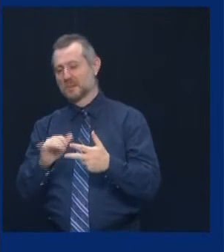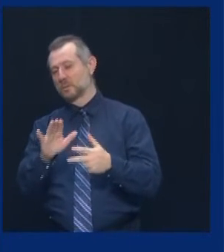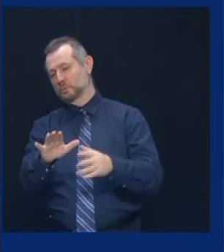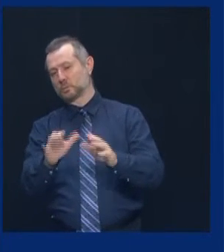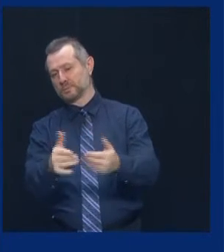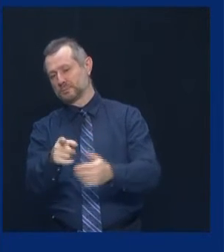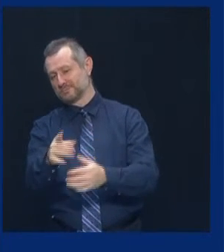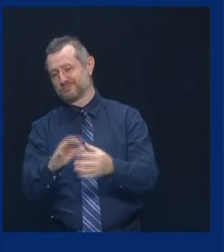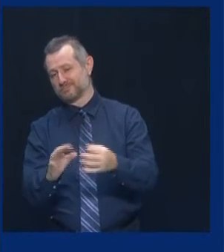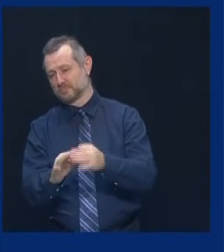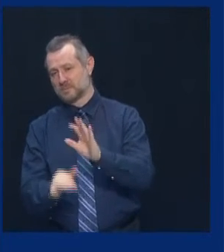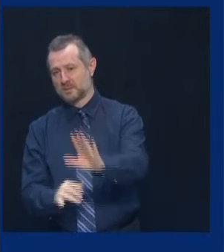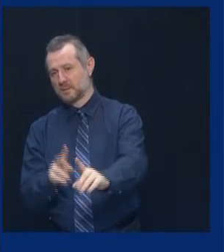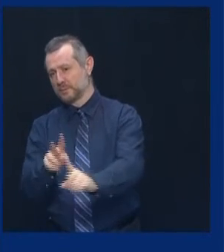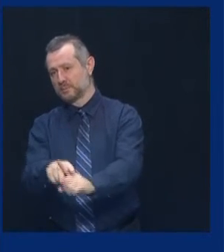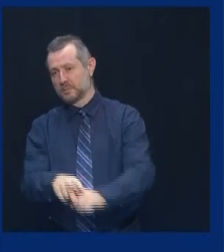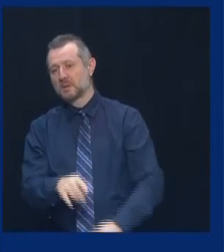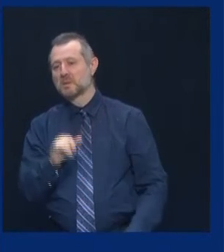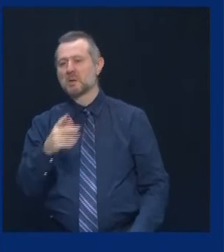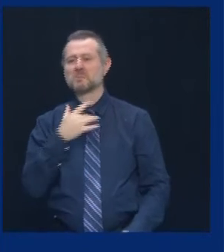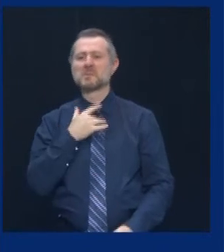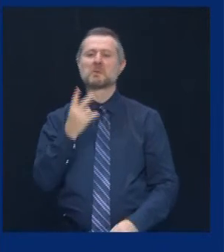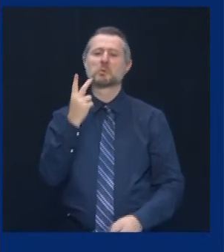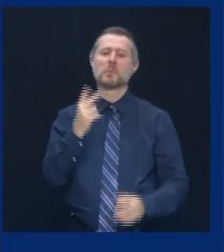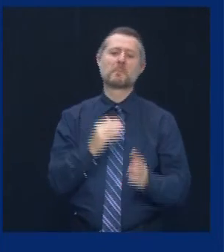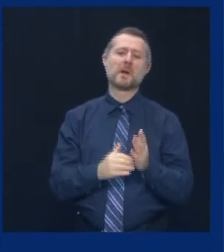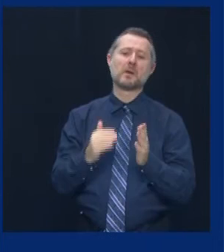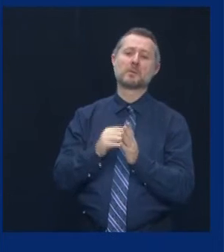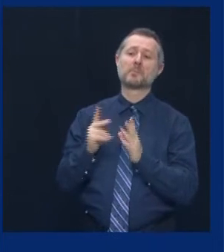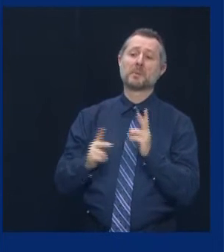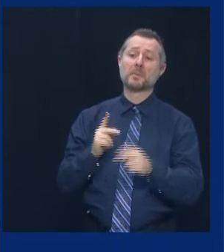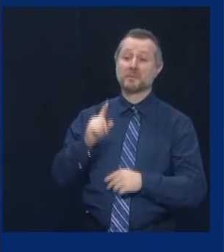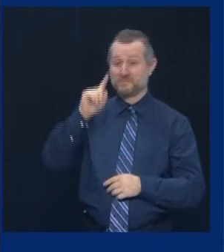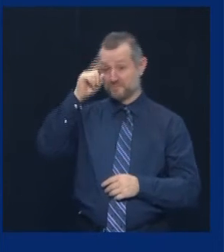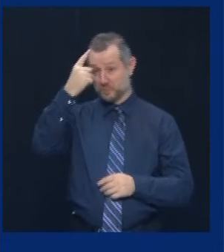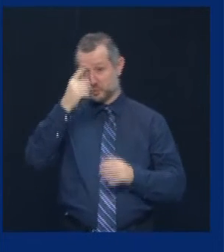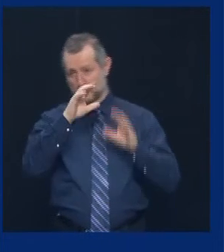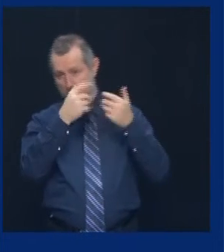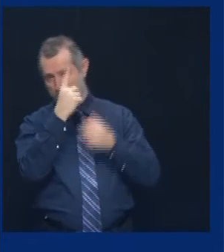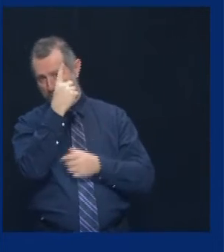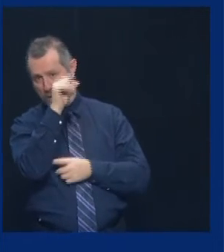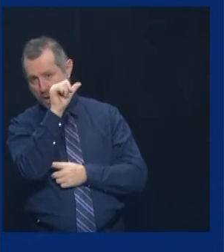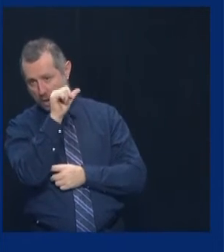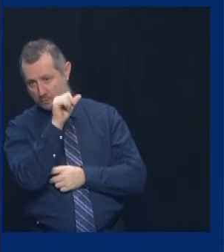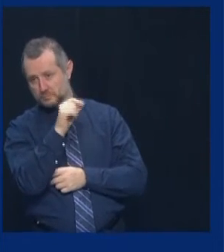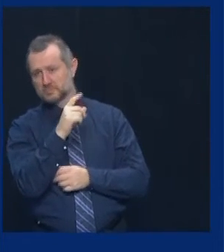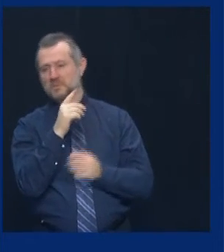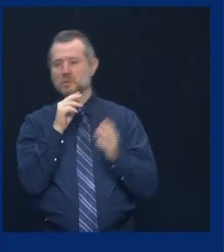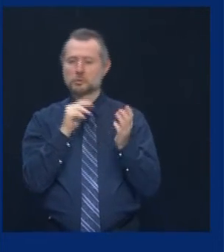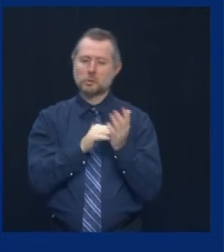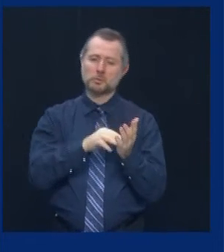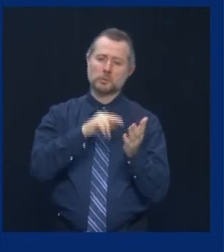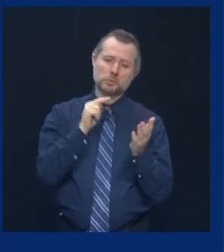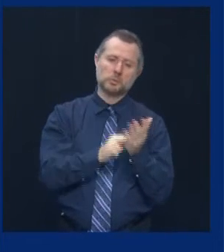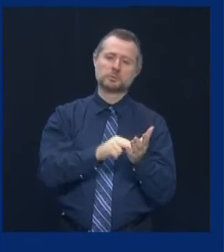PEOPLE YOU'RE TALKING ABOUT ARE GOING TO THE NEXT CATEGORY. SO APPROXIMATELY 2 MILLION